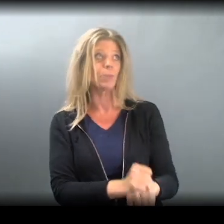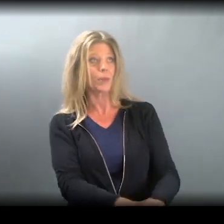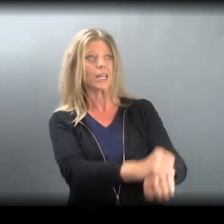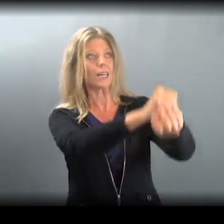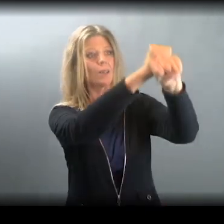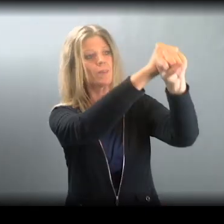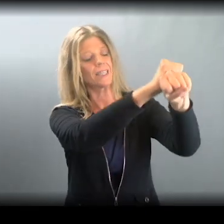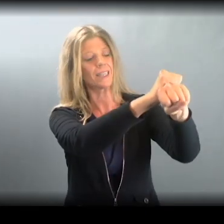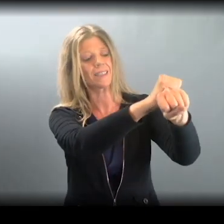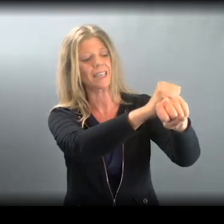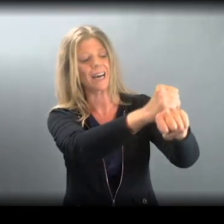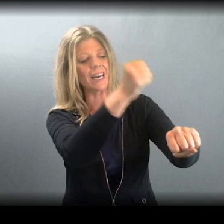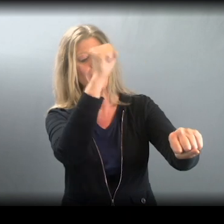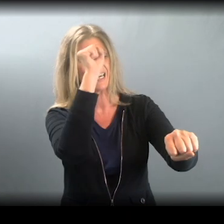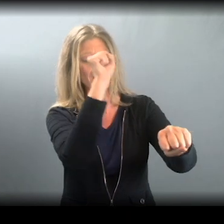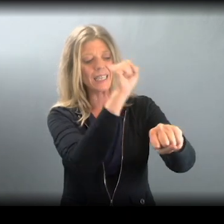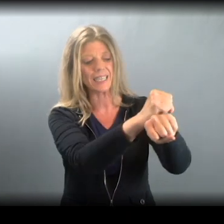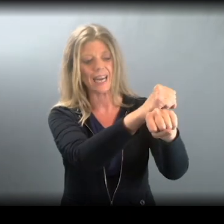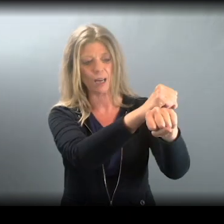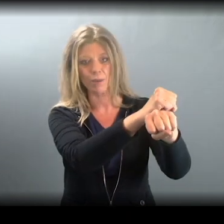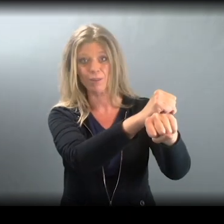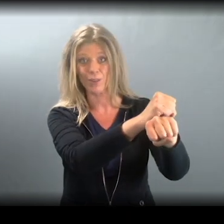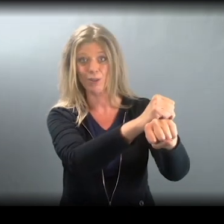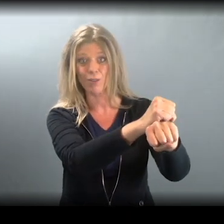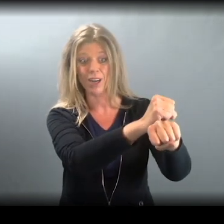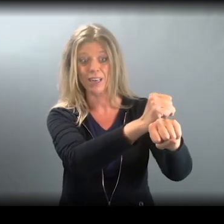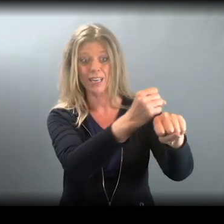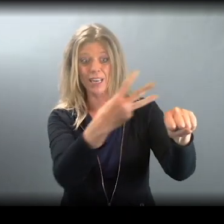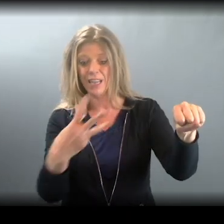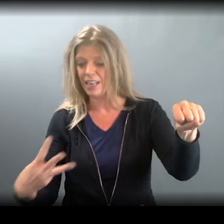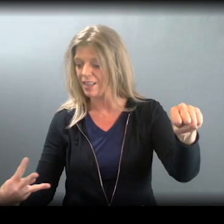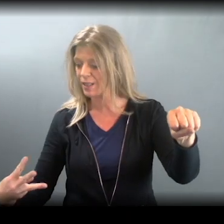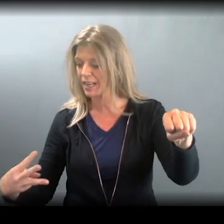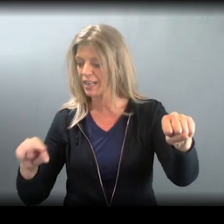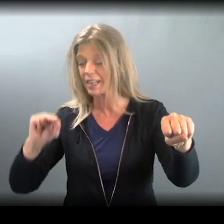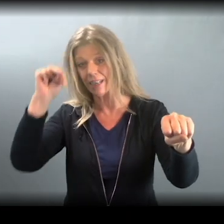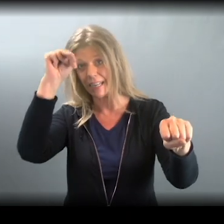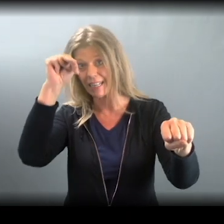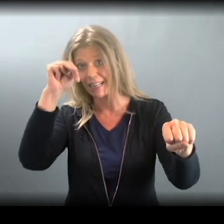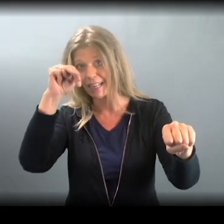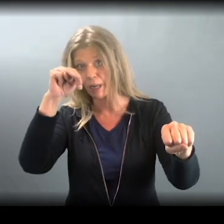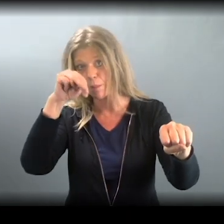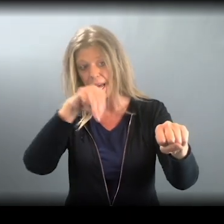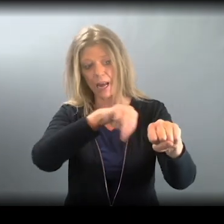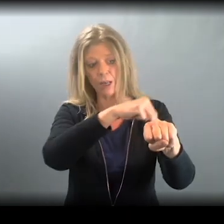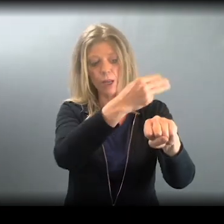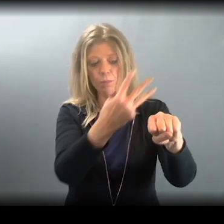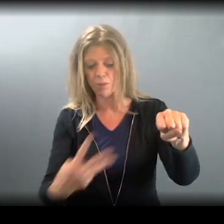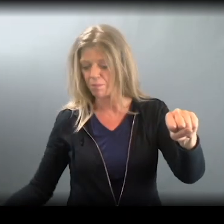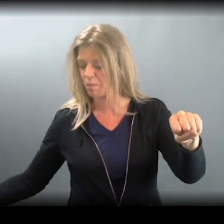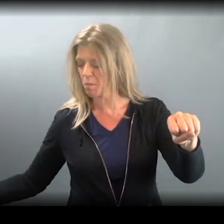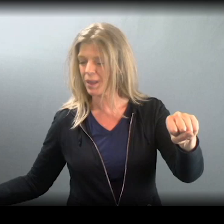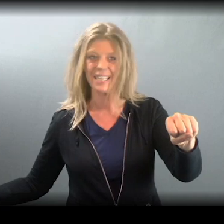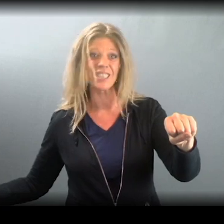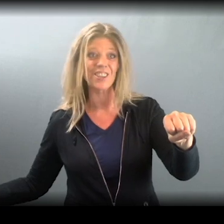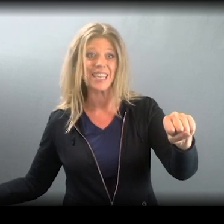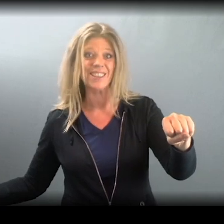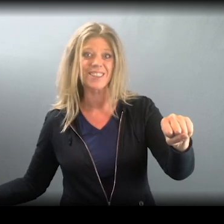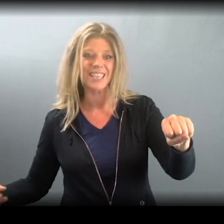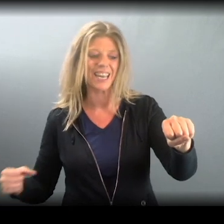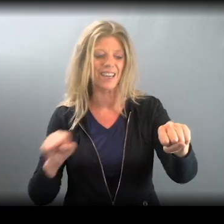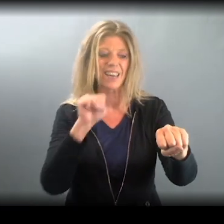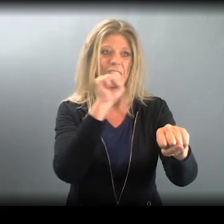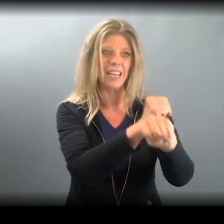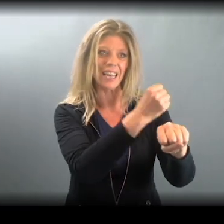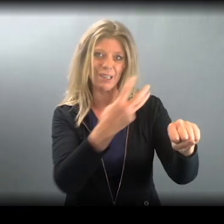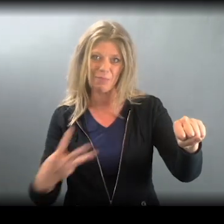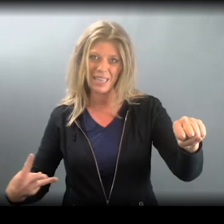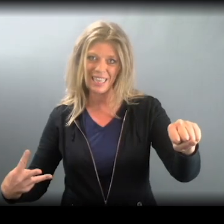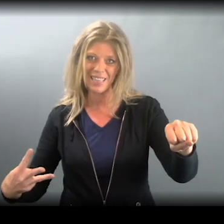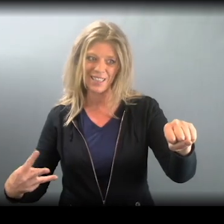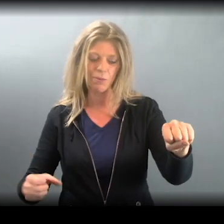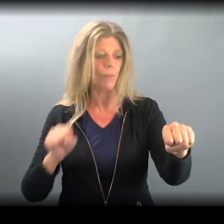Bring it up to the sky, tap it for ROCK, and then, kinda like the M-hand, make it streak through the air like a meteor.